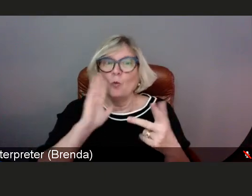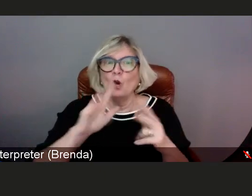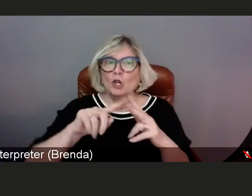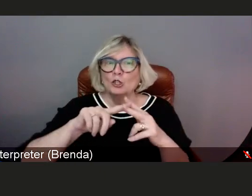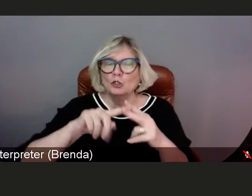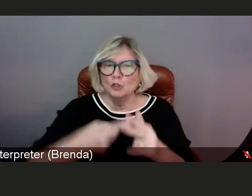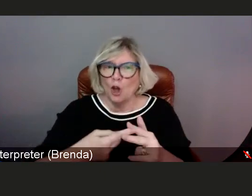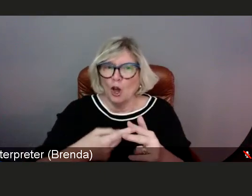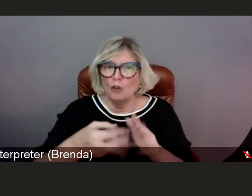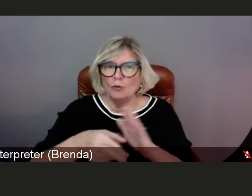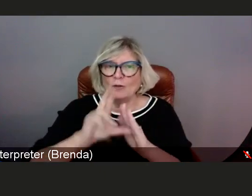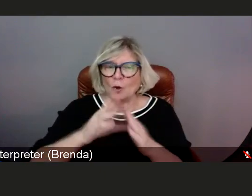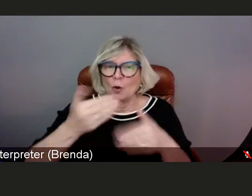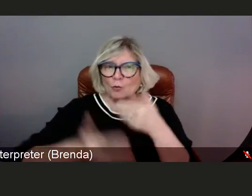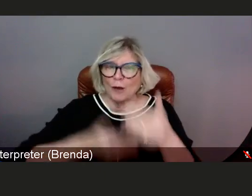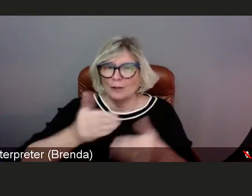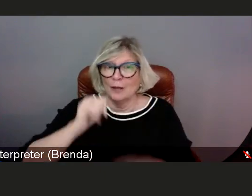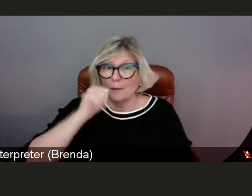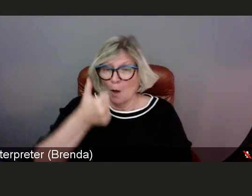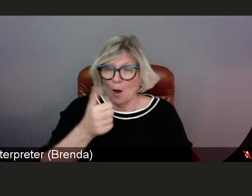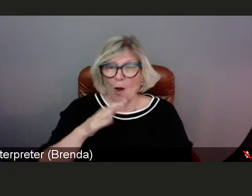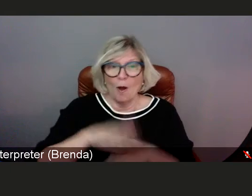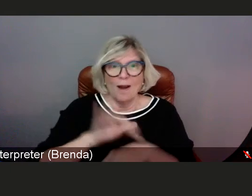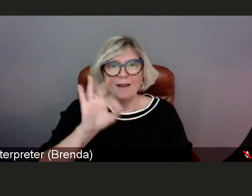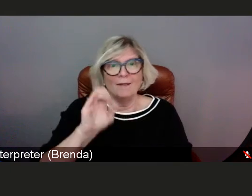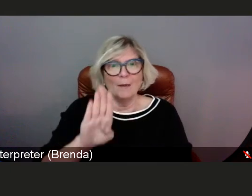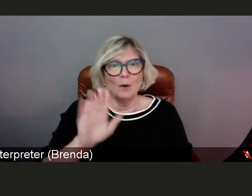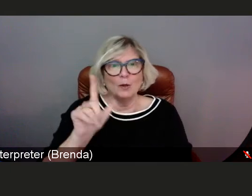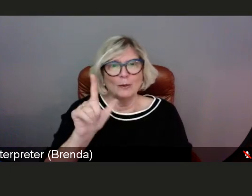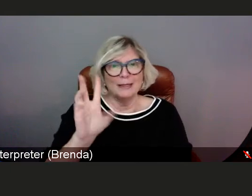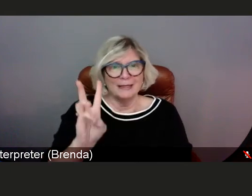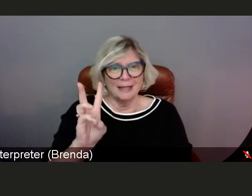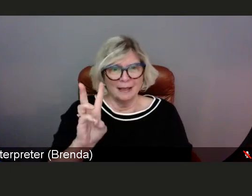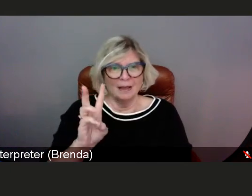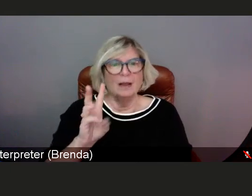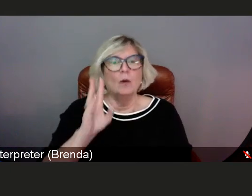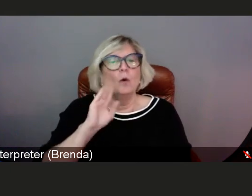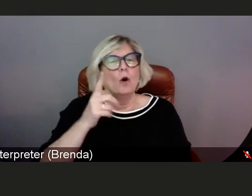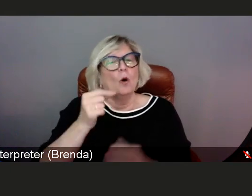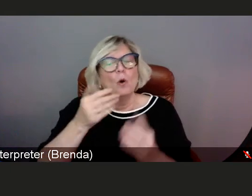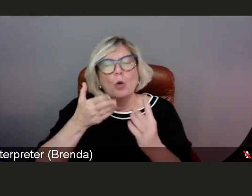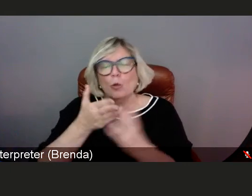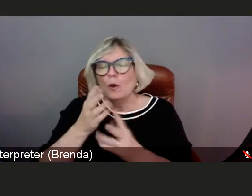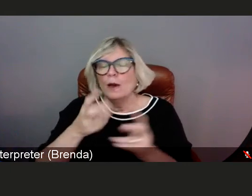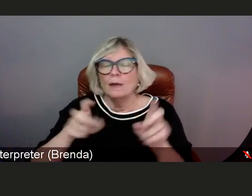which is Friday, February 26. It will go through the same rigorous review